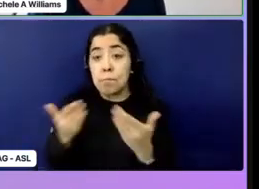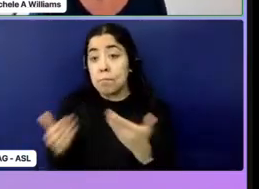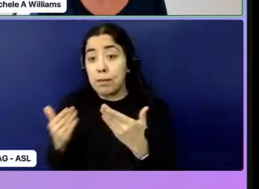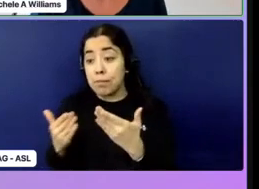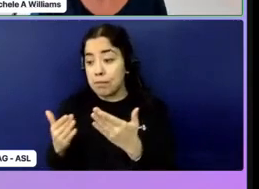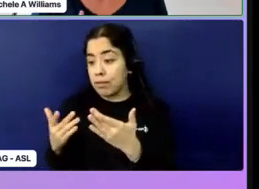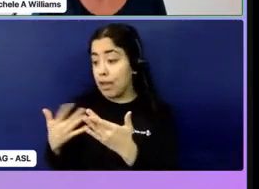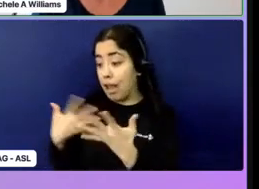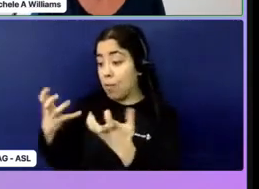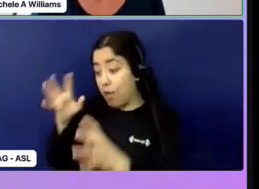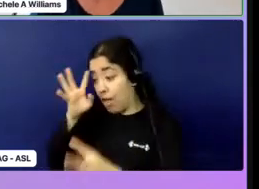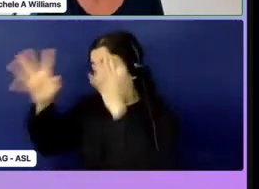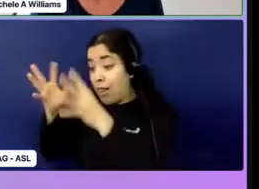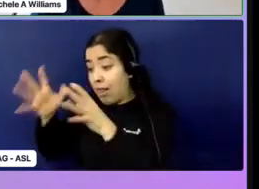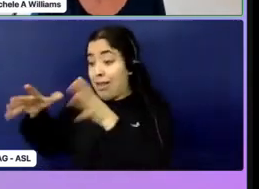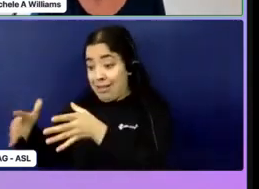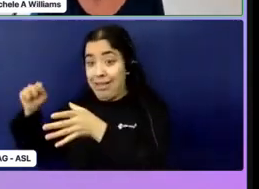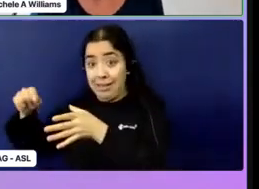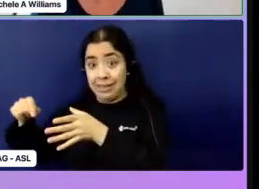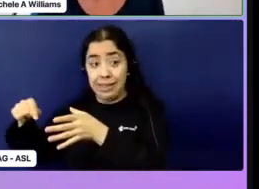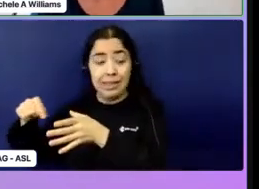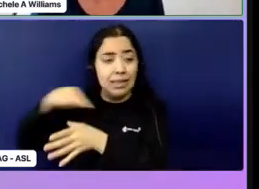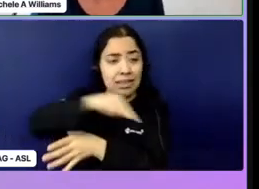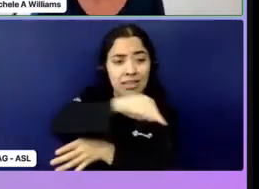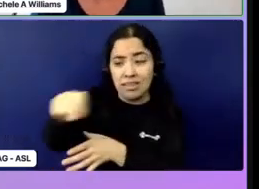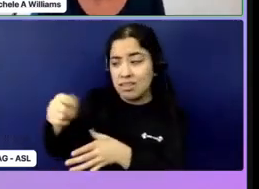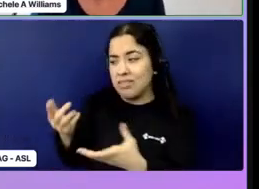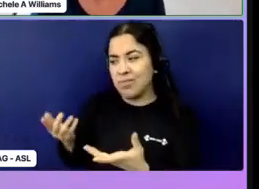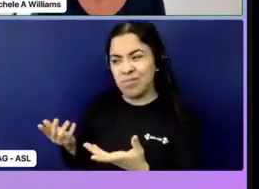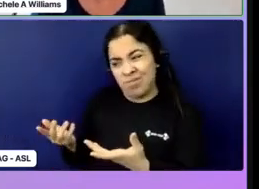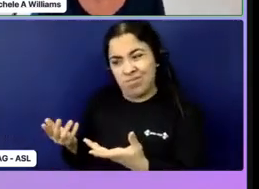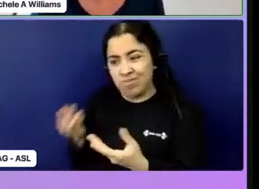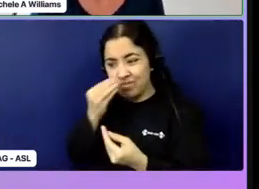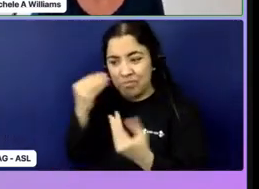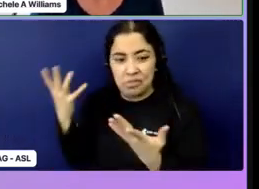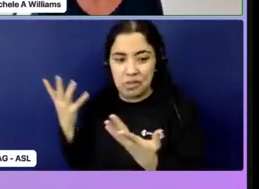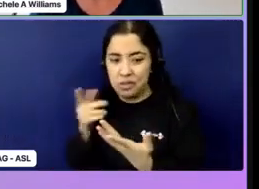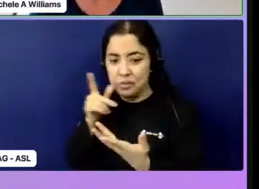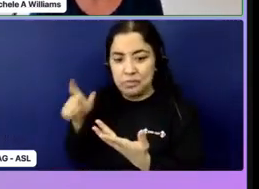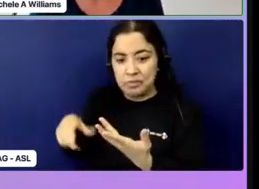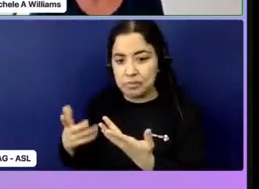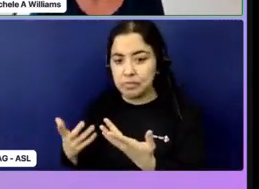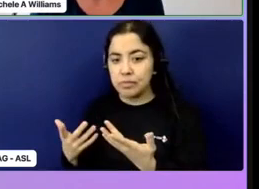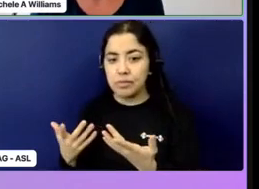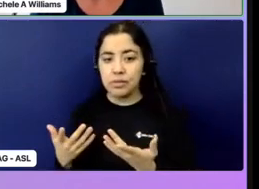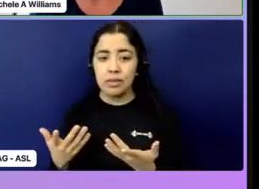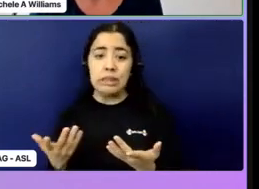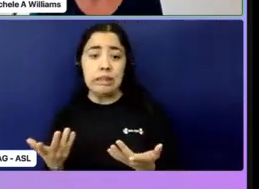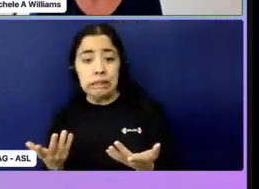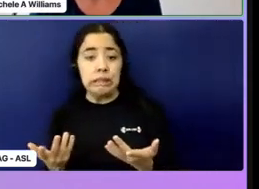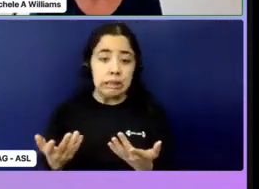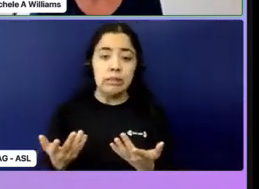that we don't care, or we're not going to address that, that's outside of what we are going to do. But my thing is,